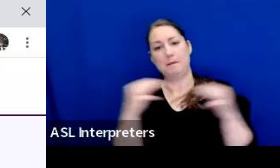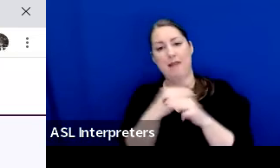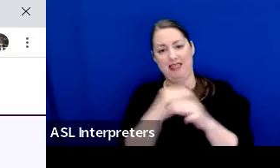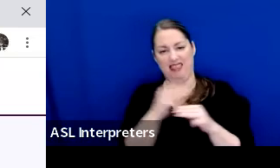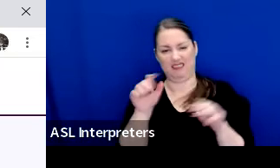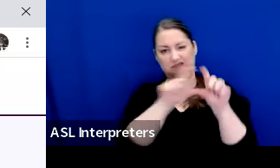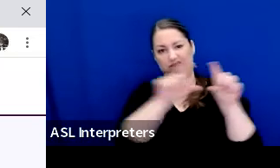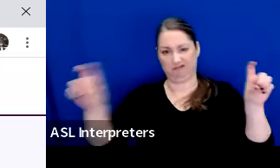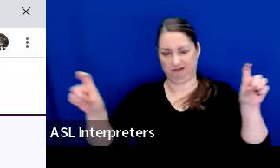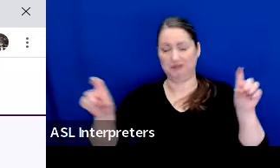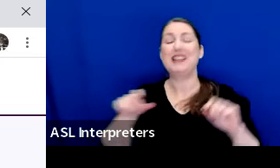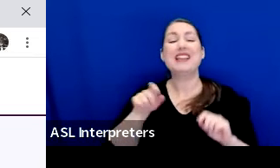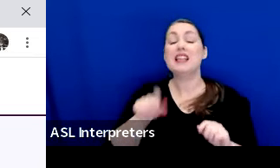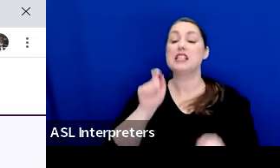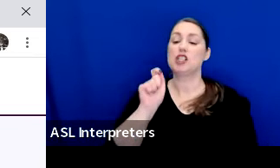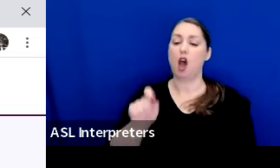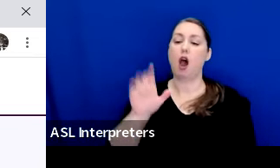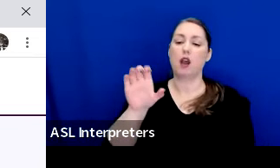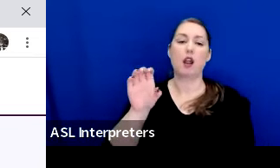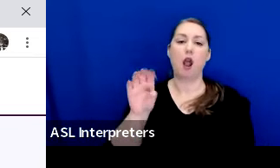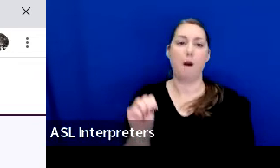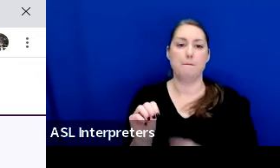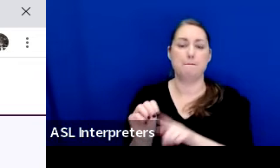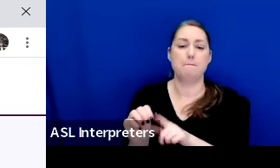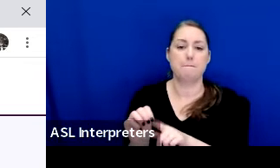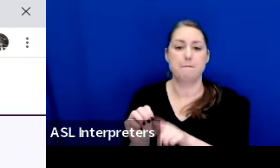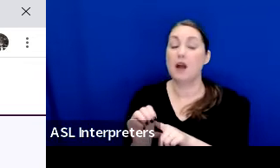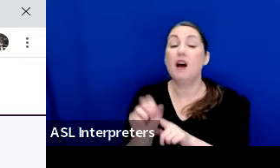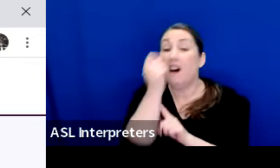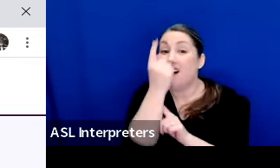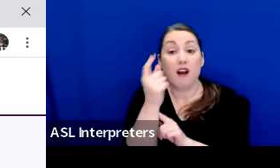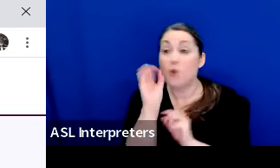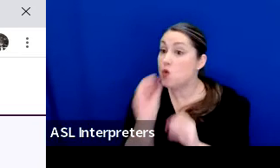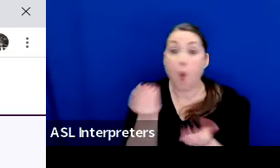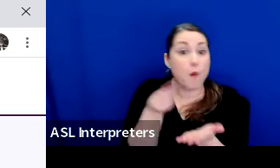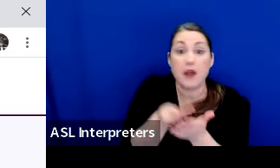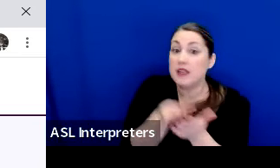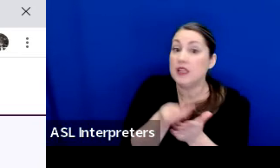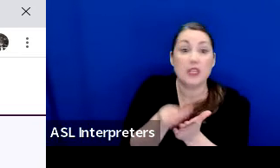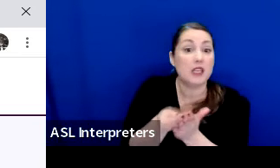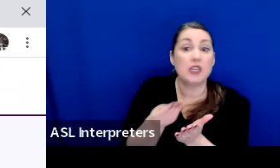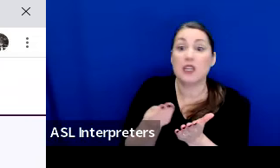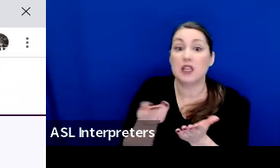It's a dot com, even though there's no money involved, I'm not sure why David made it about me at that time.